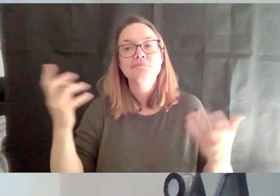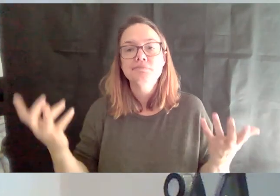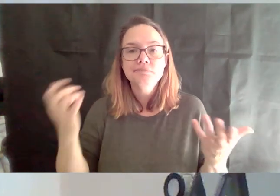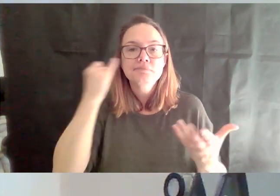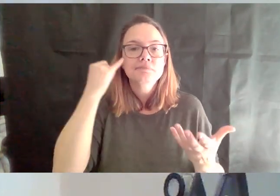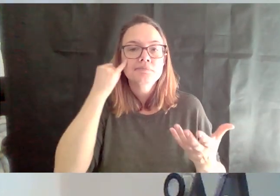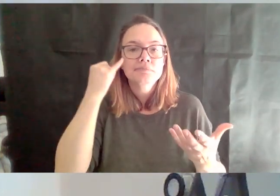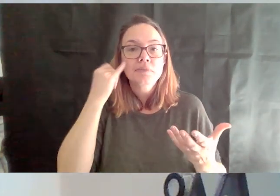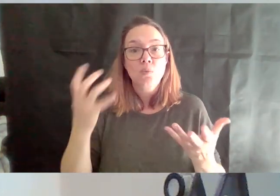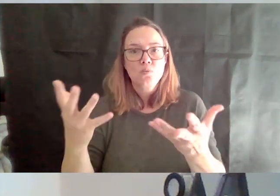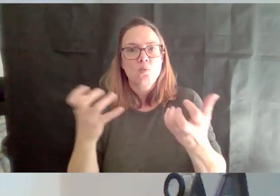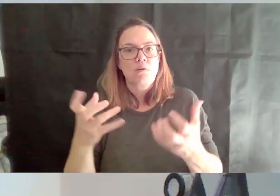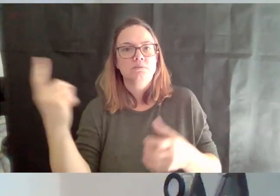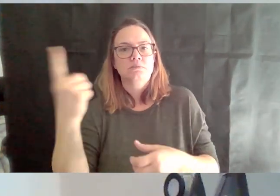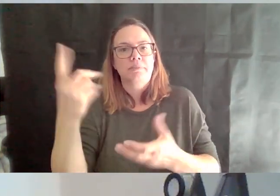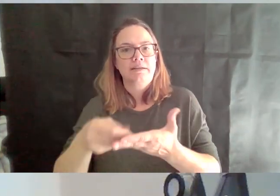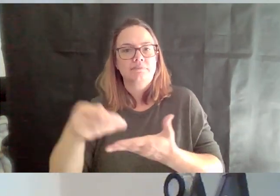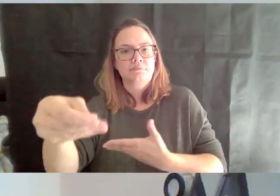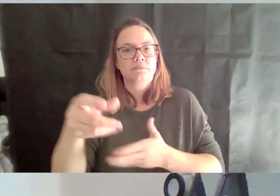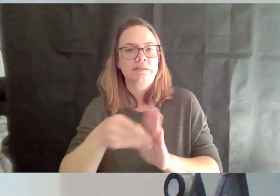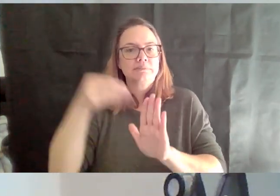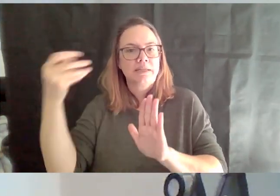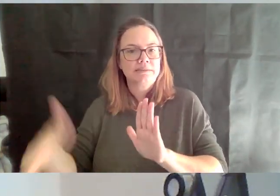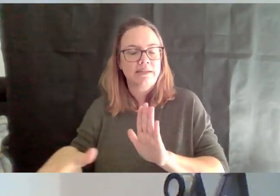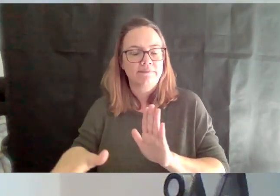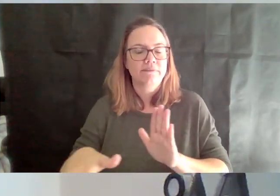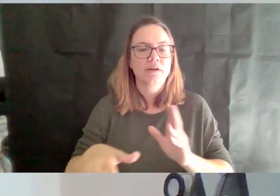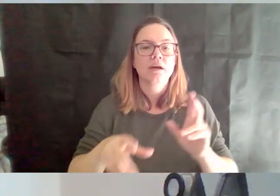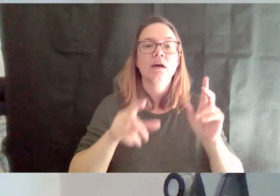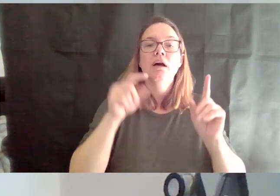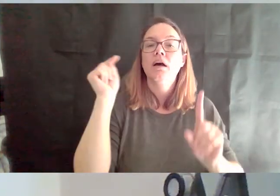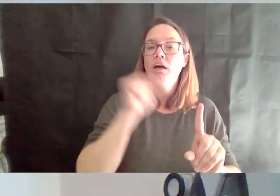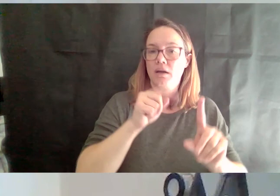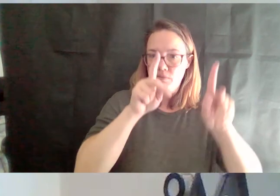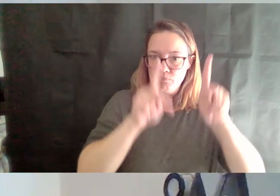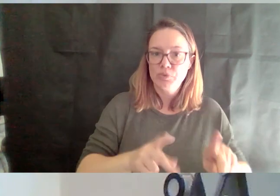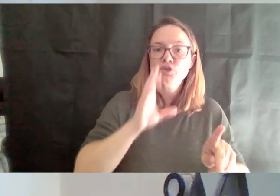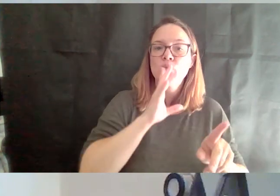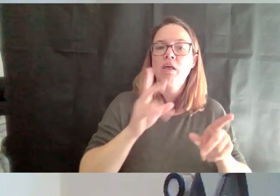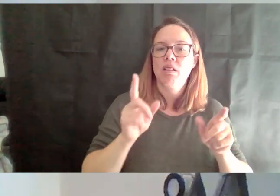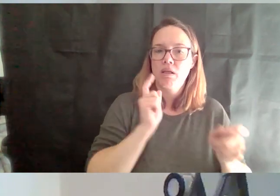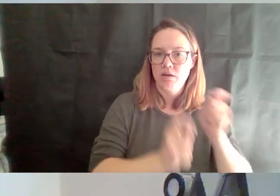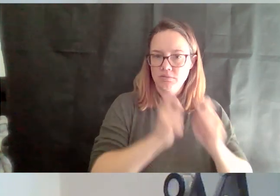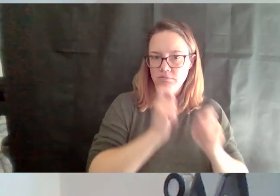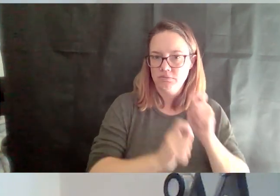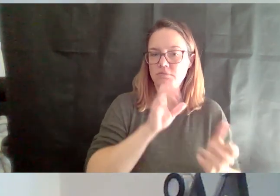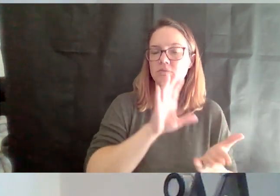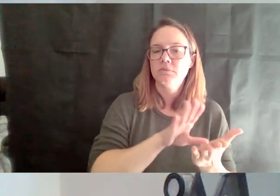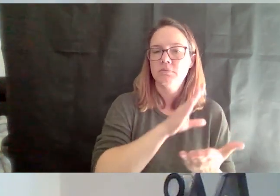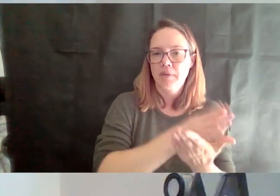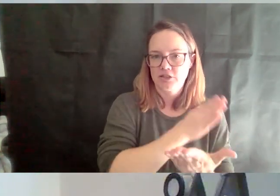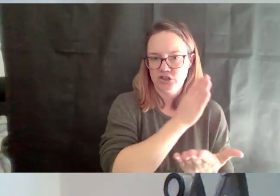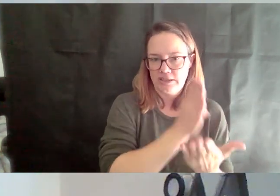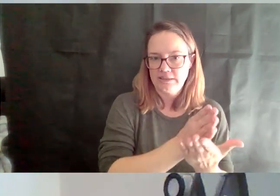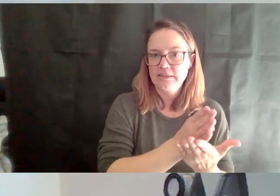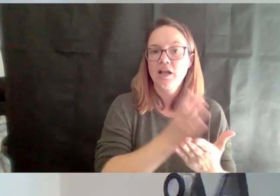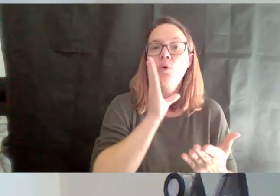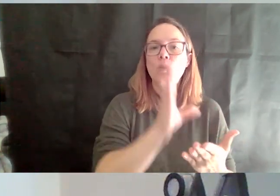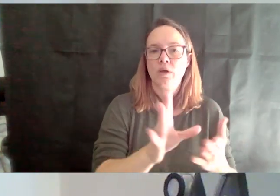wants to save for a big ticket item, PFS staff will adjust their budget and create new routines to meet that financial goal.